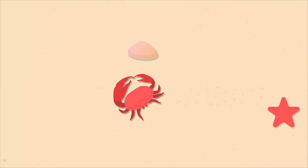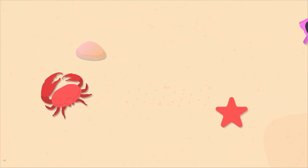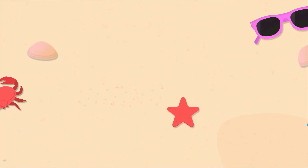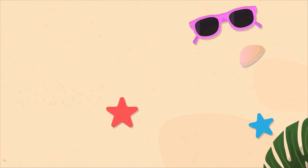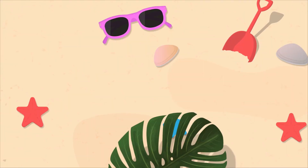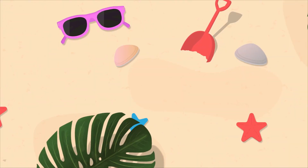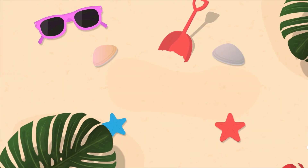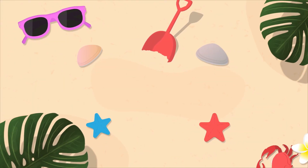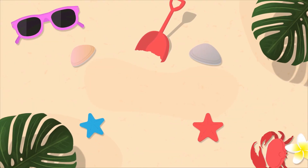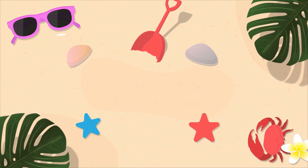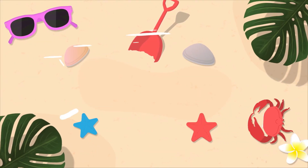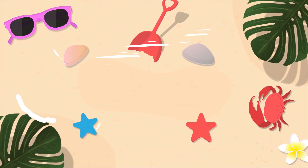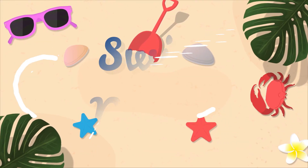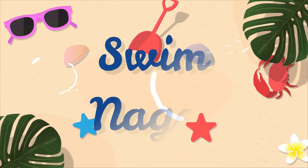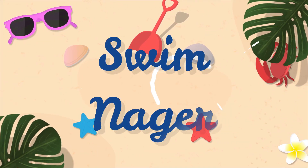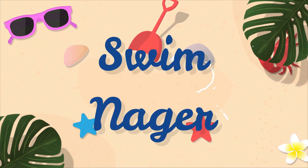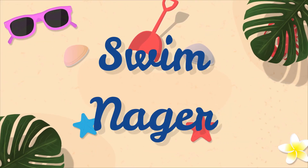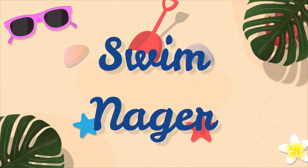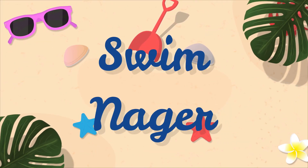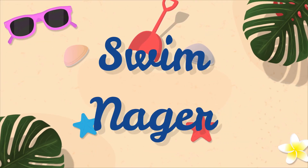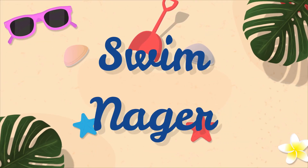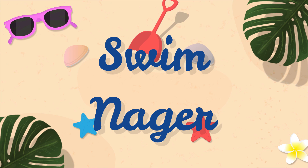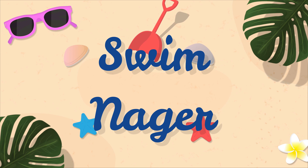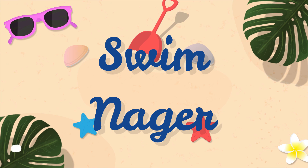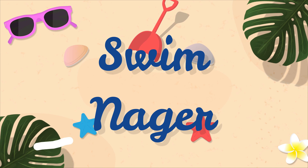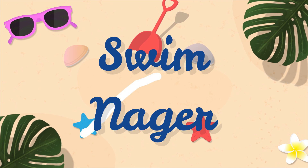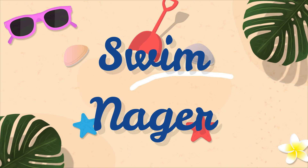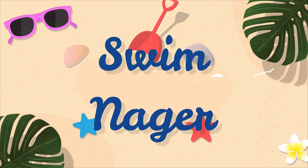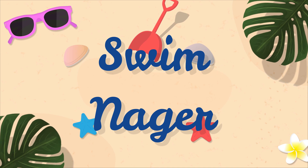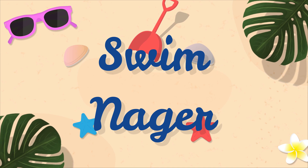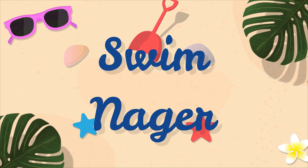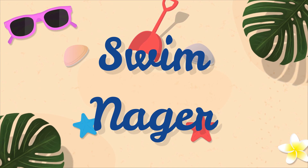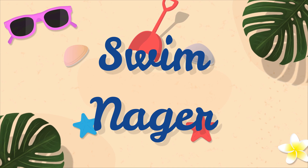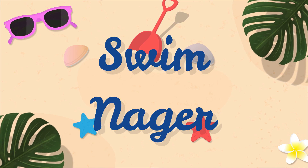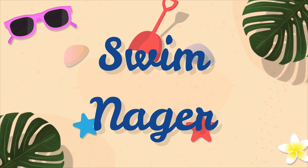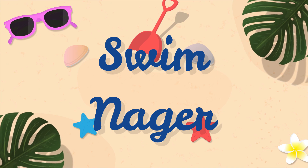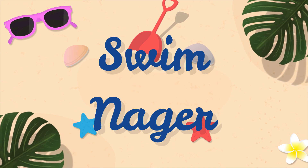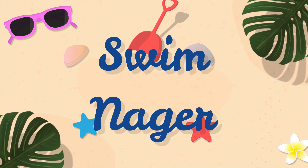Swim. Nager.